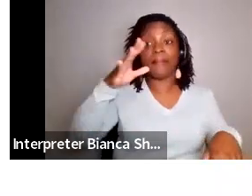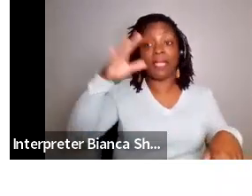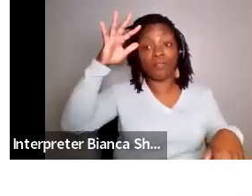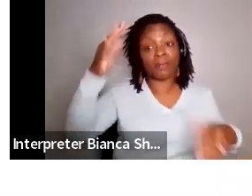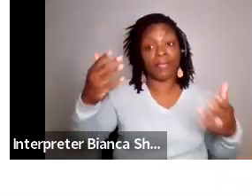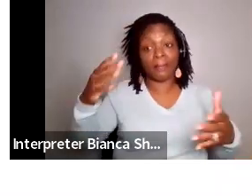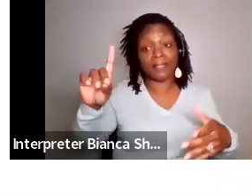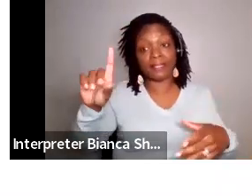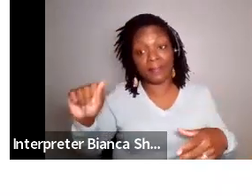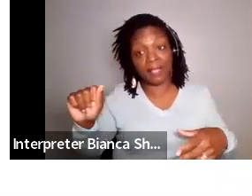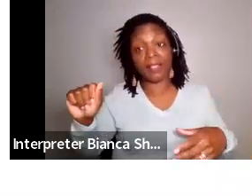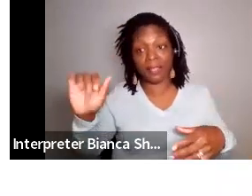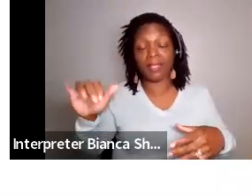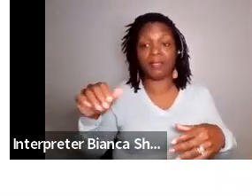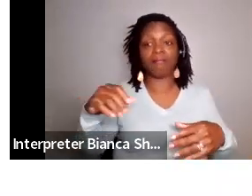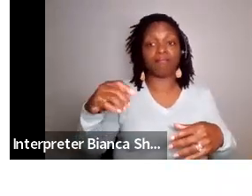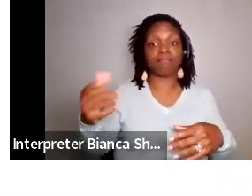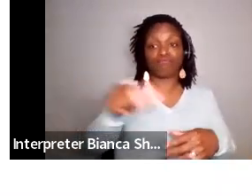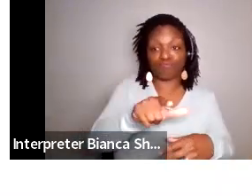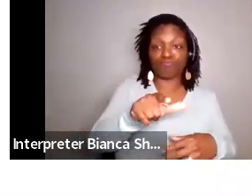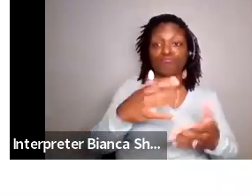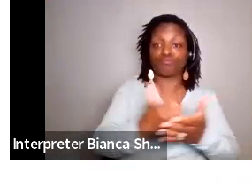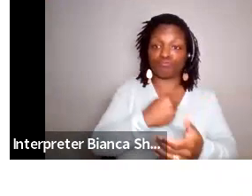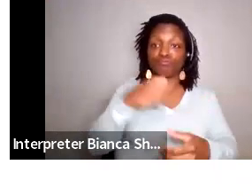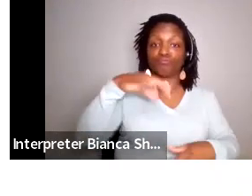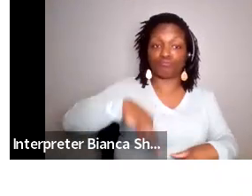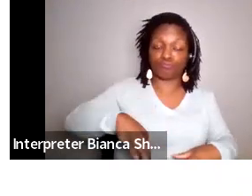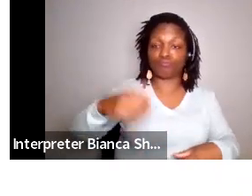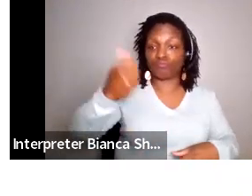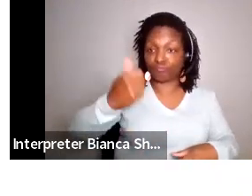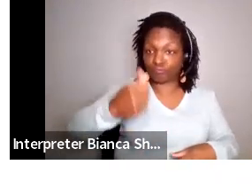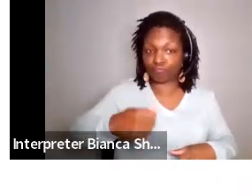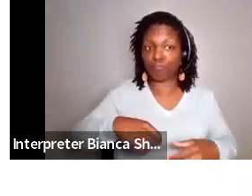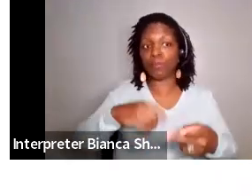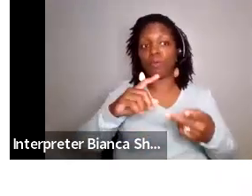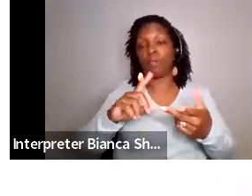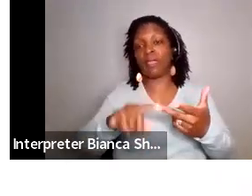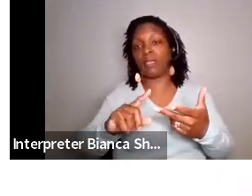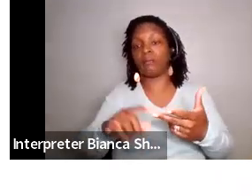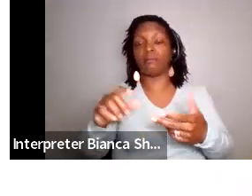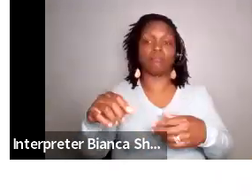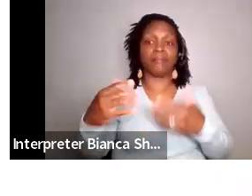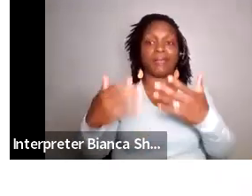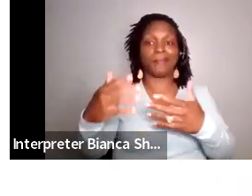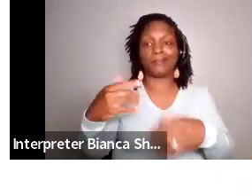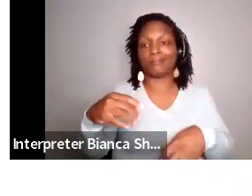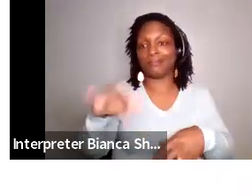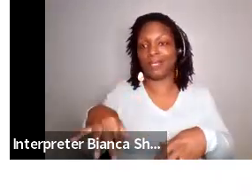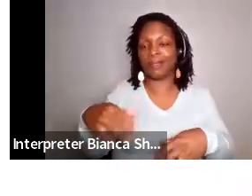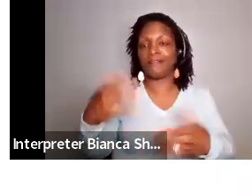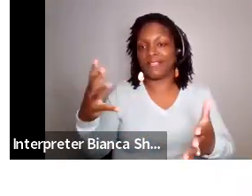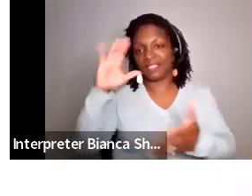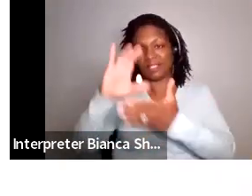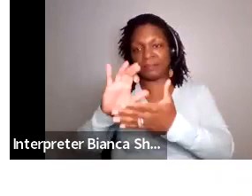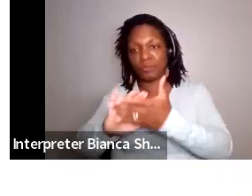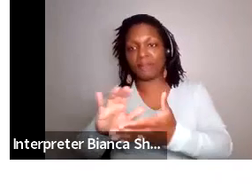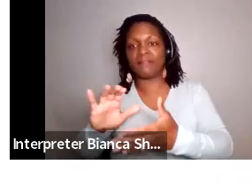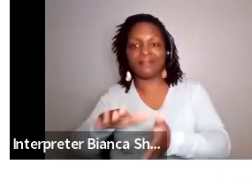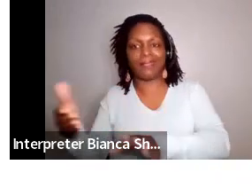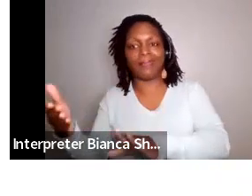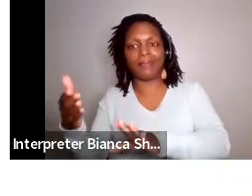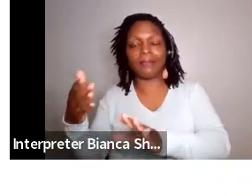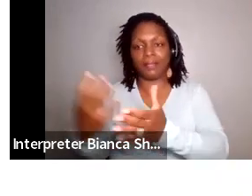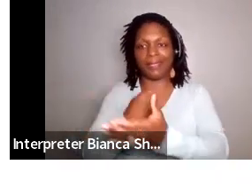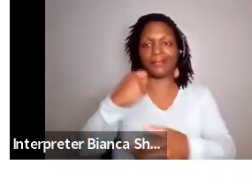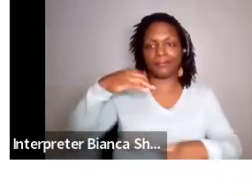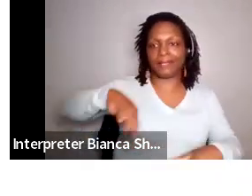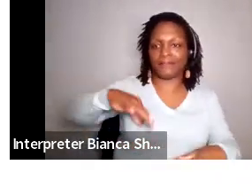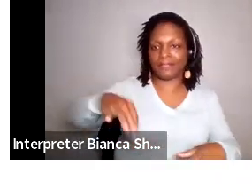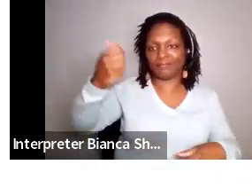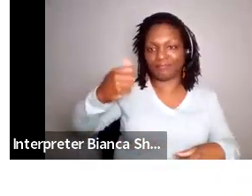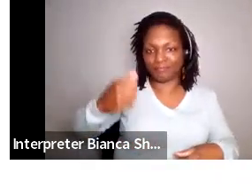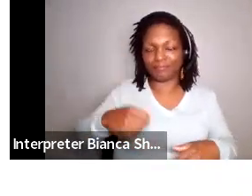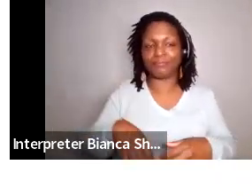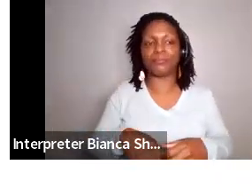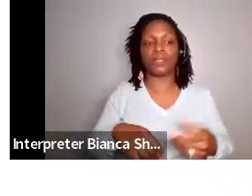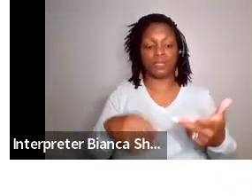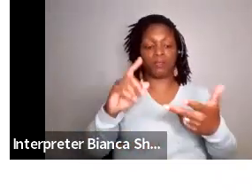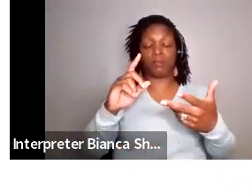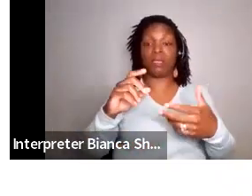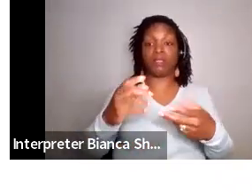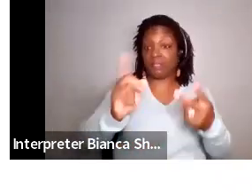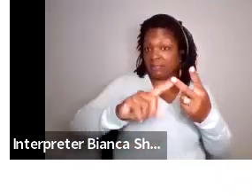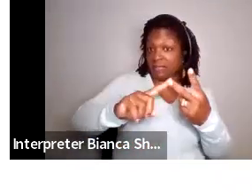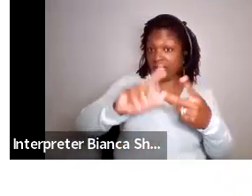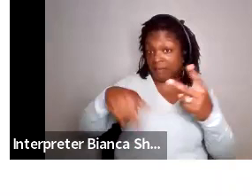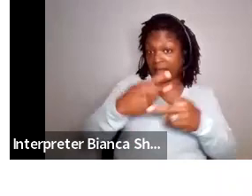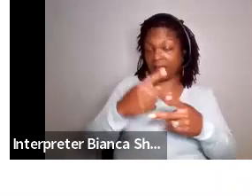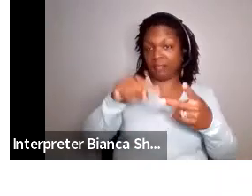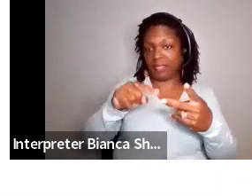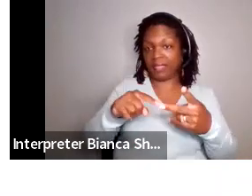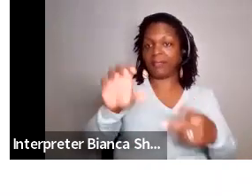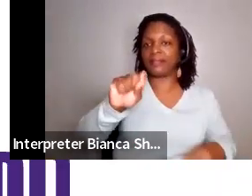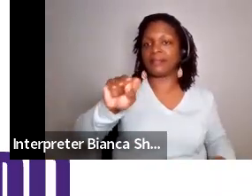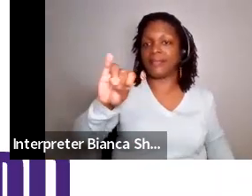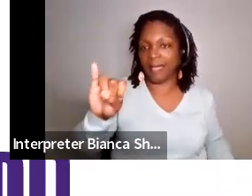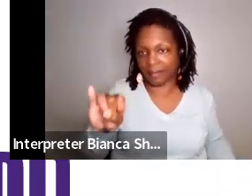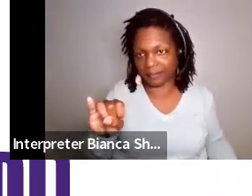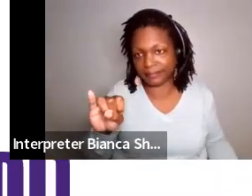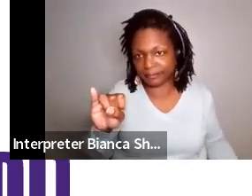Our dwb disabled. widow so maybe paid off a spouse, and then the second type is the supplemental security income, or Ssi next.